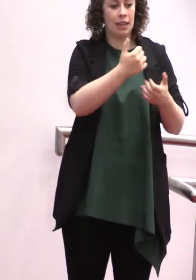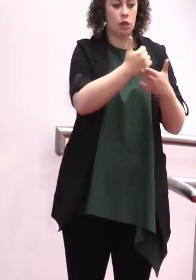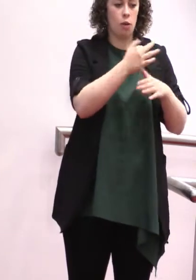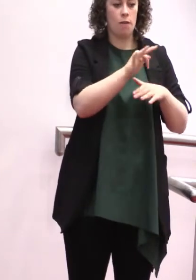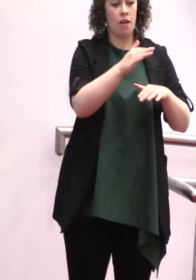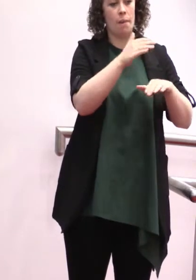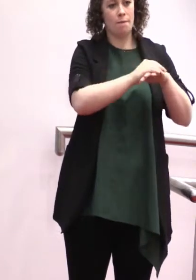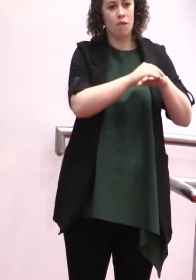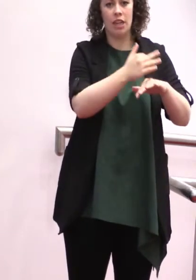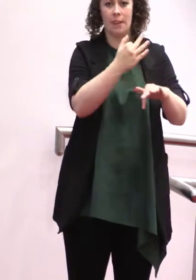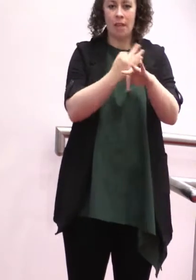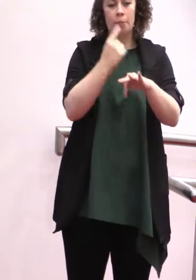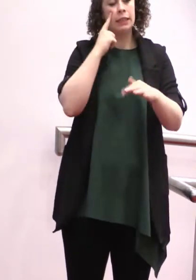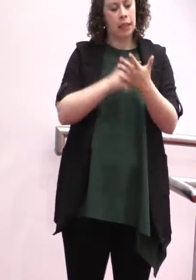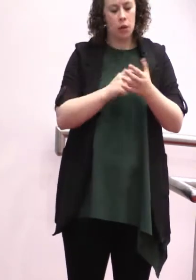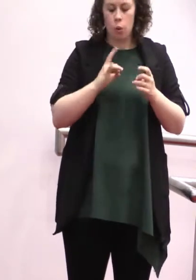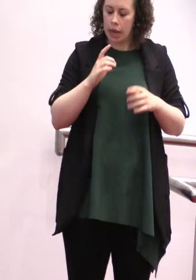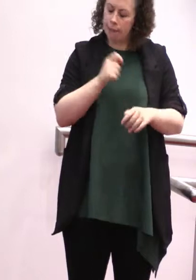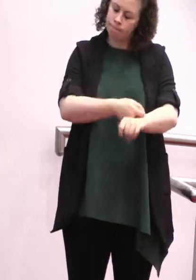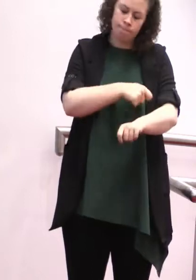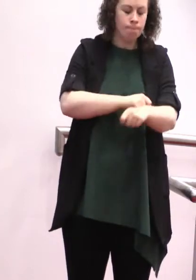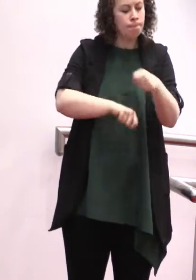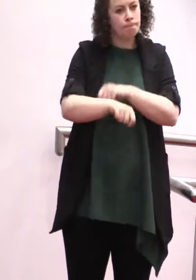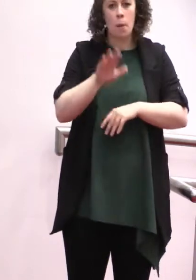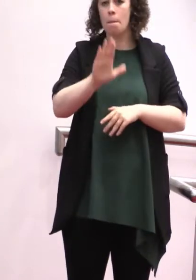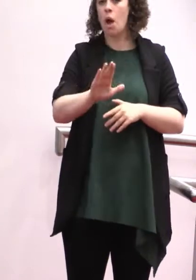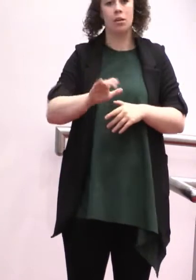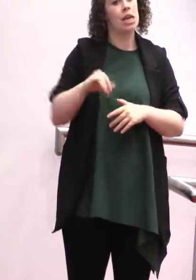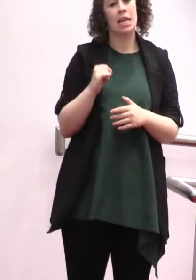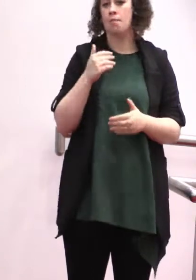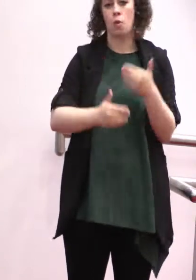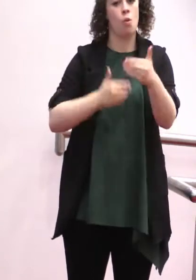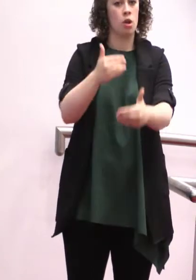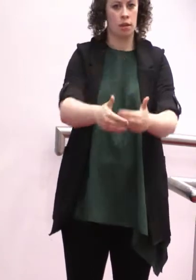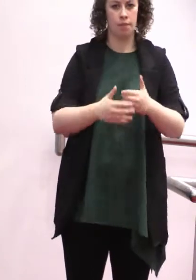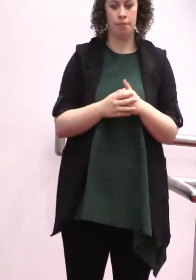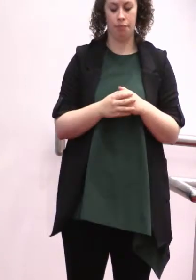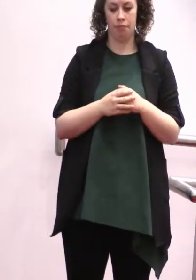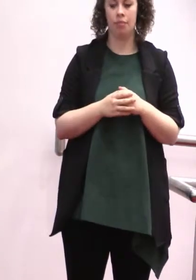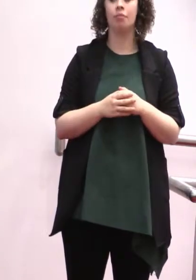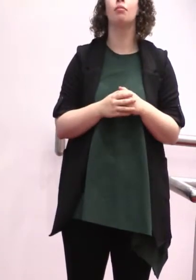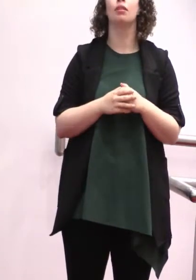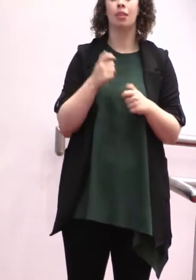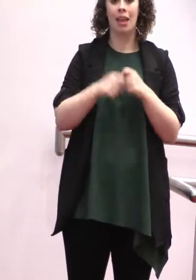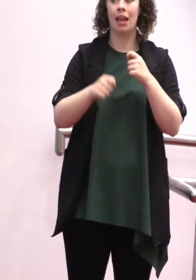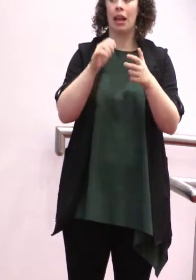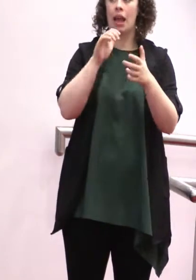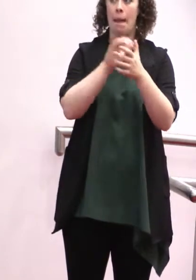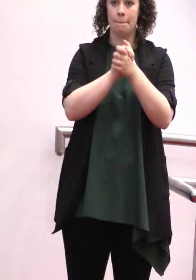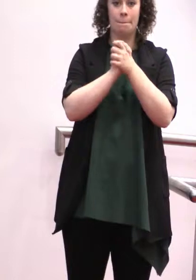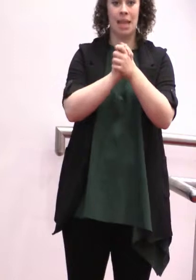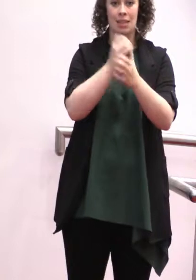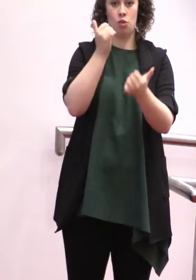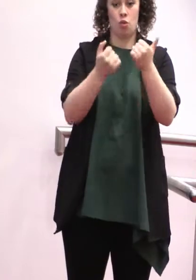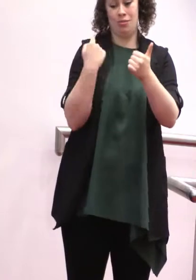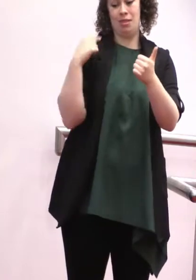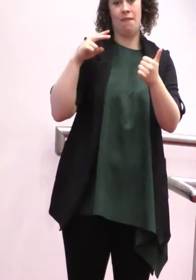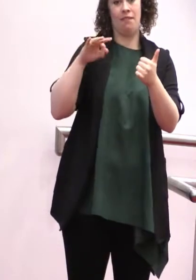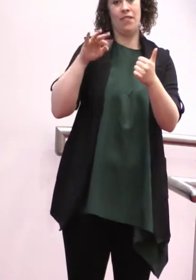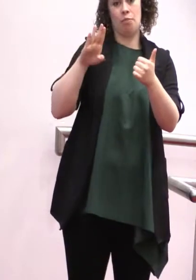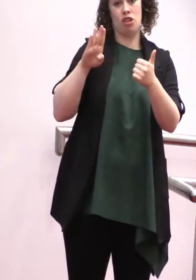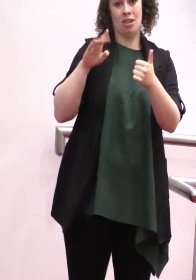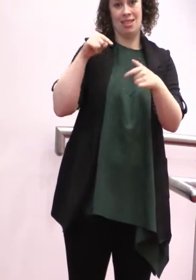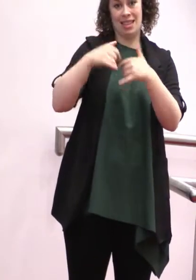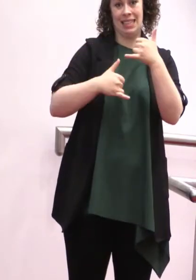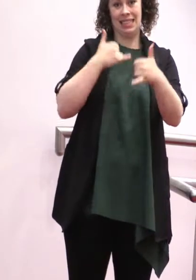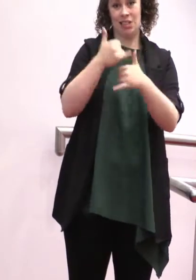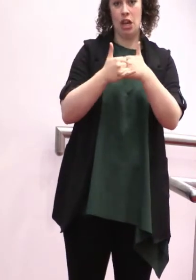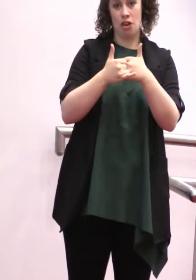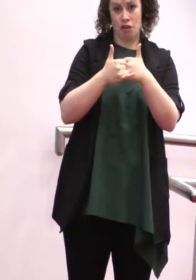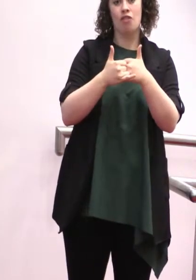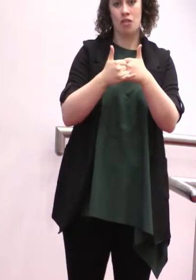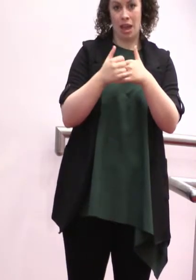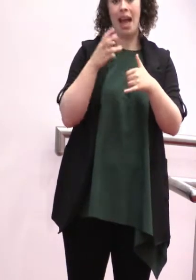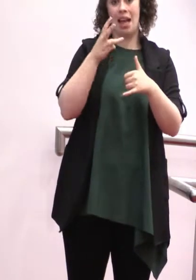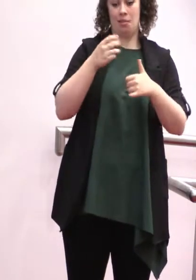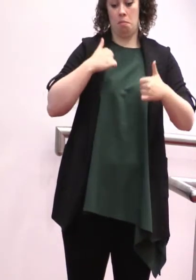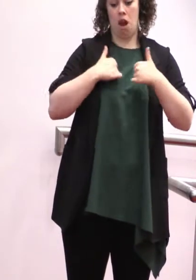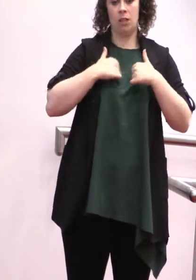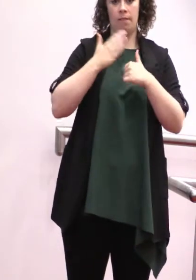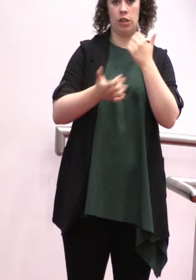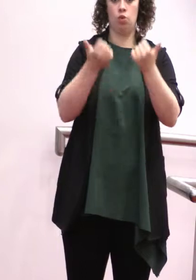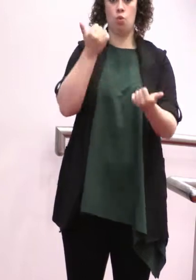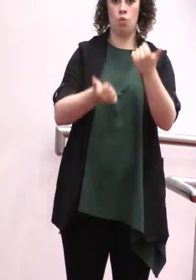in February this year, and the case was won in March.